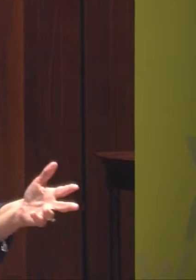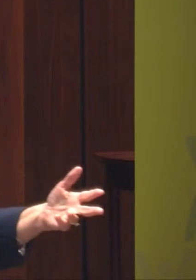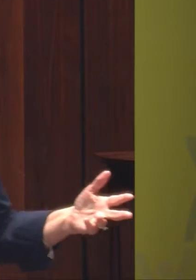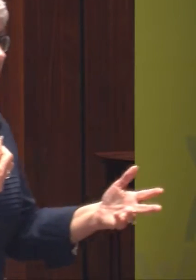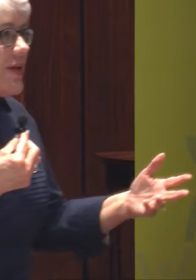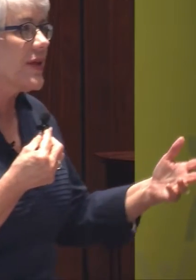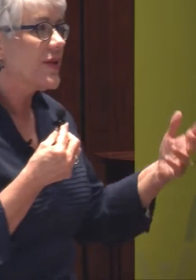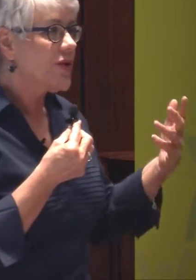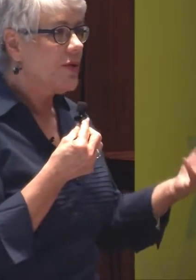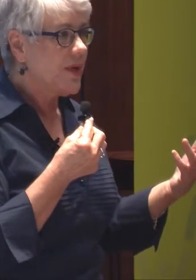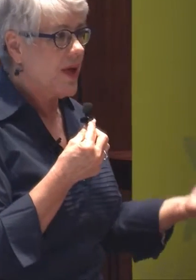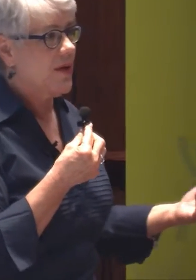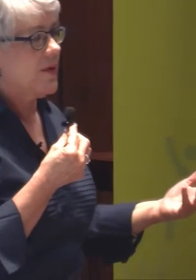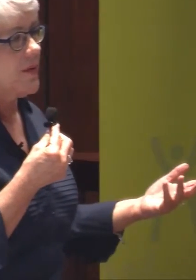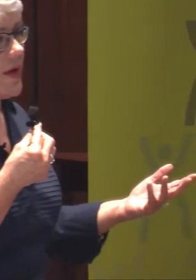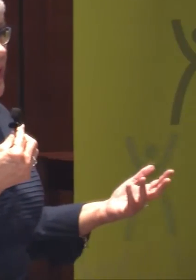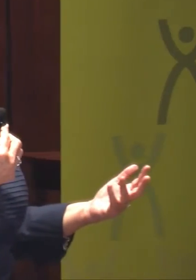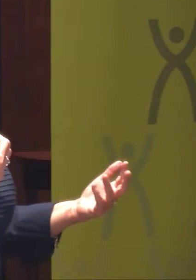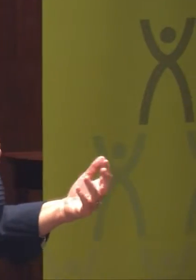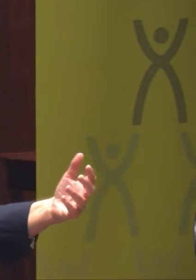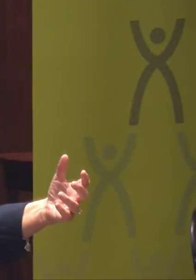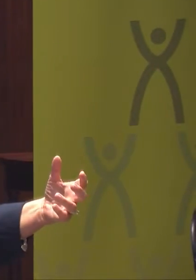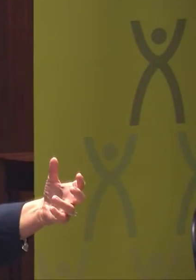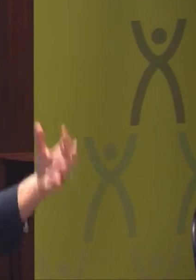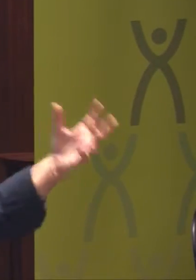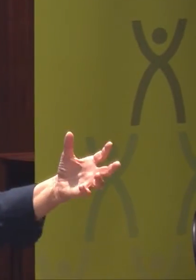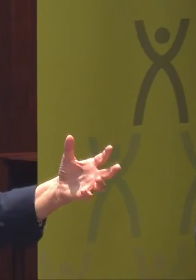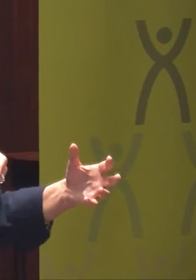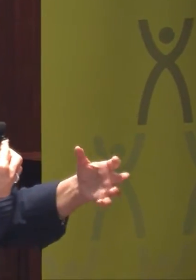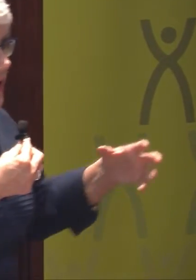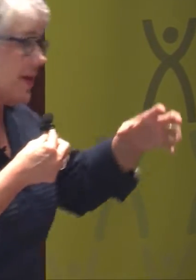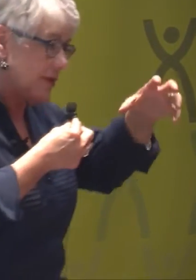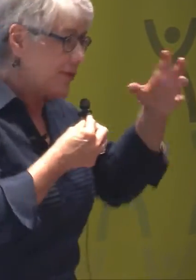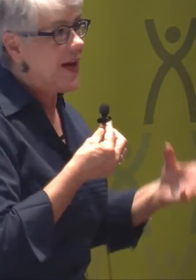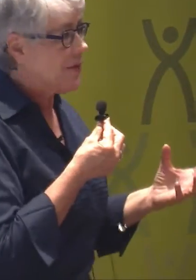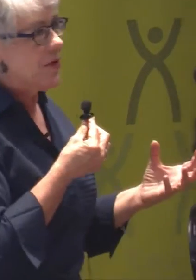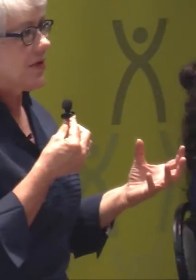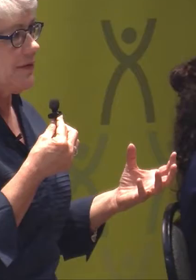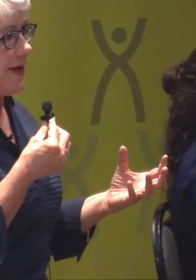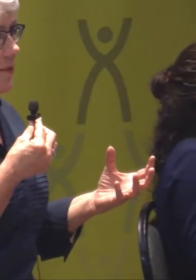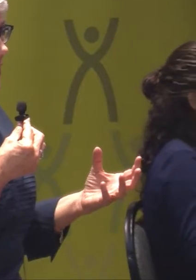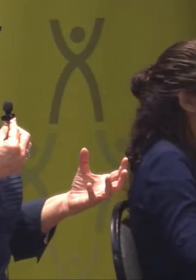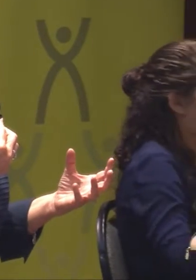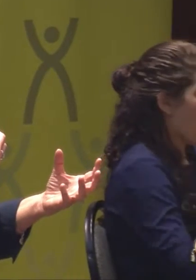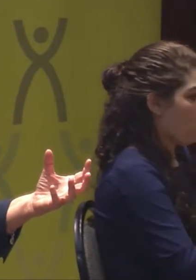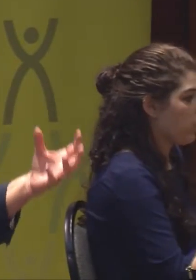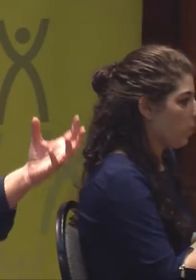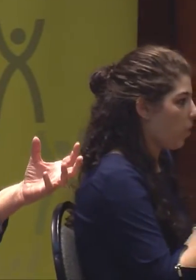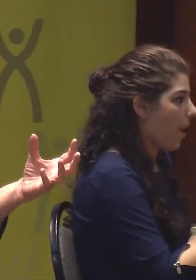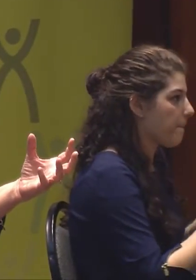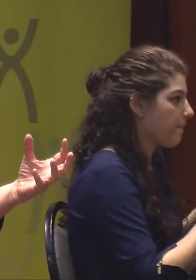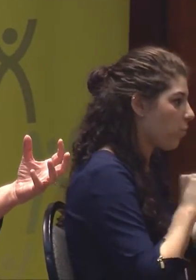early interventionists, you know that you can't just work on fine motor development without working on